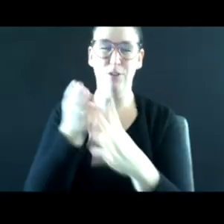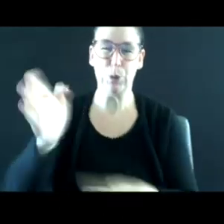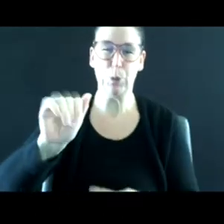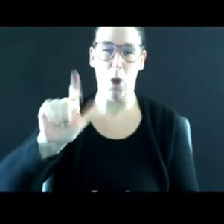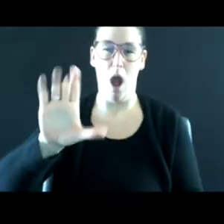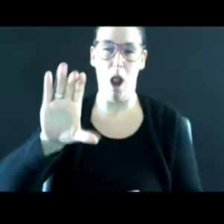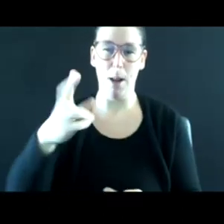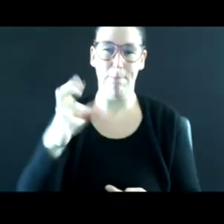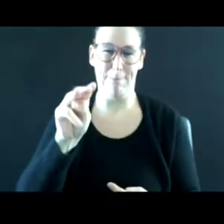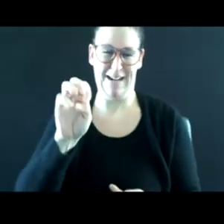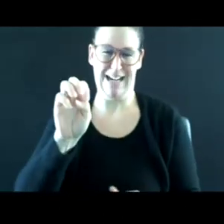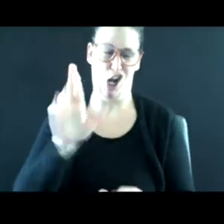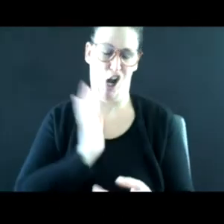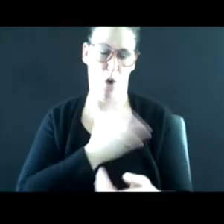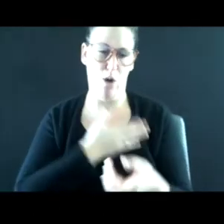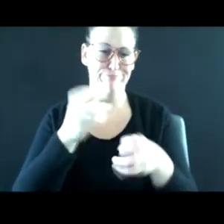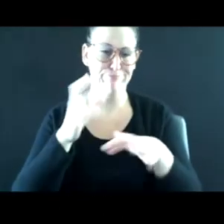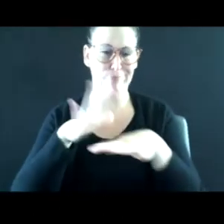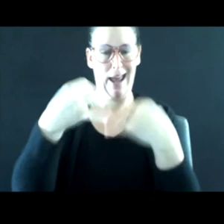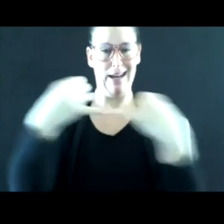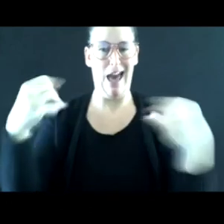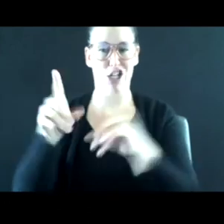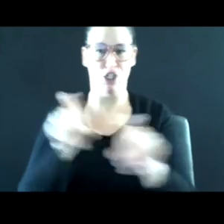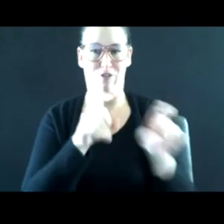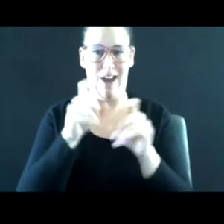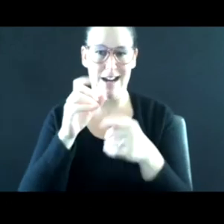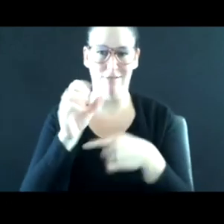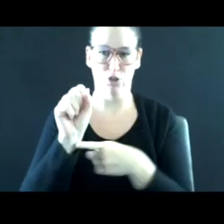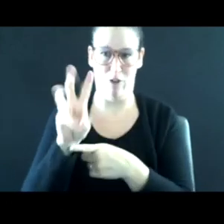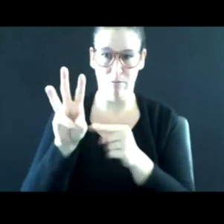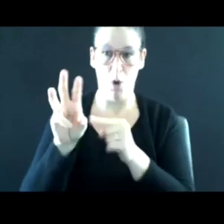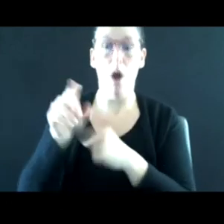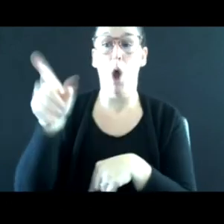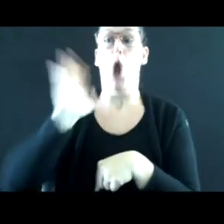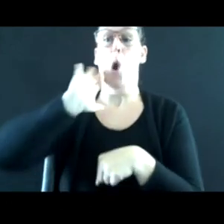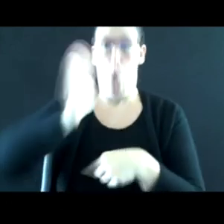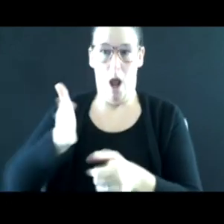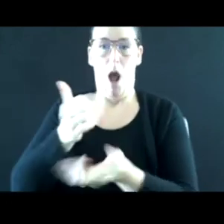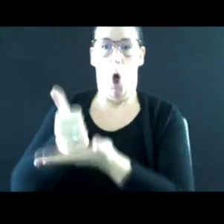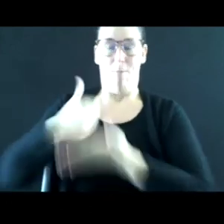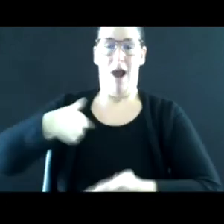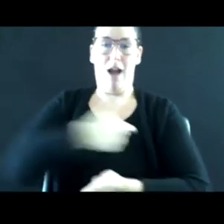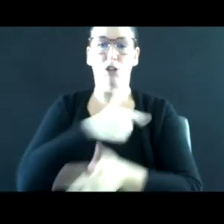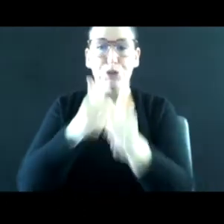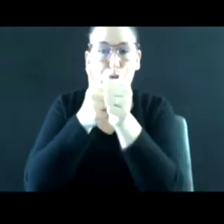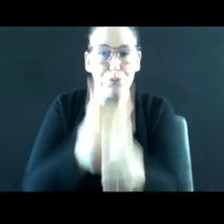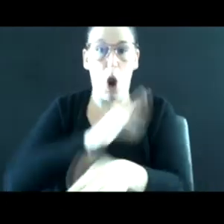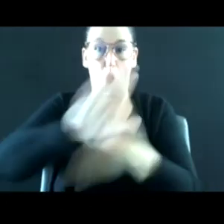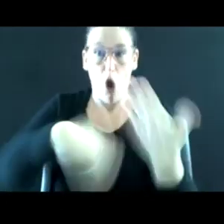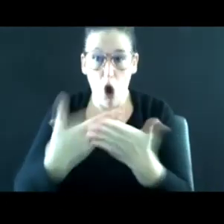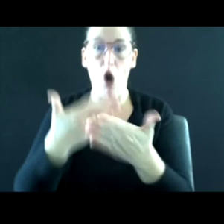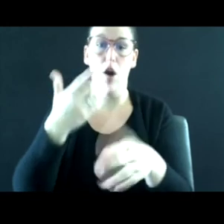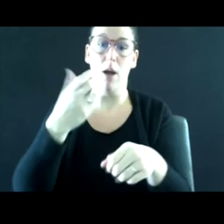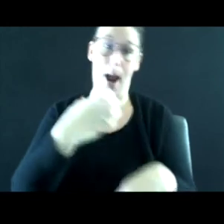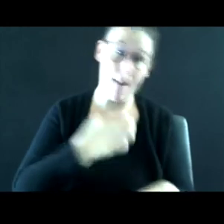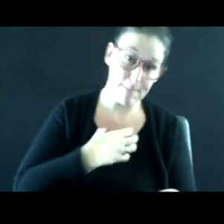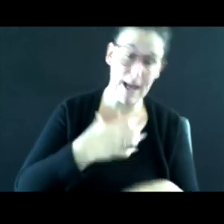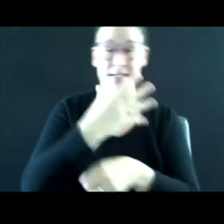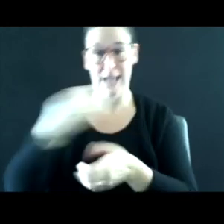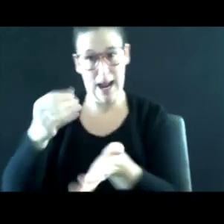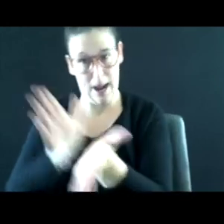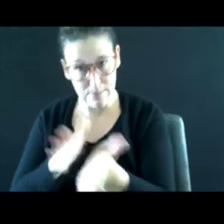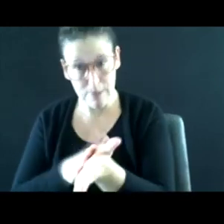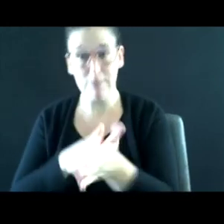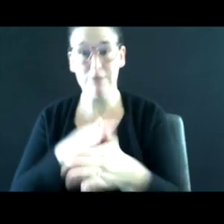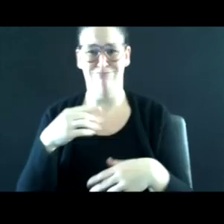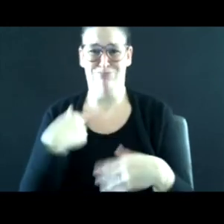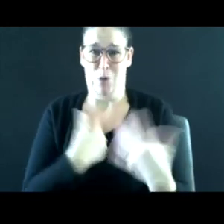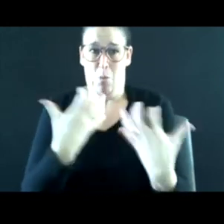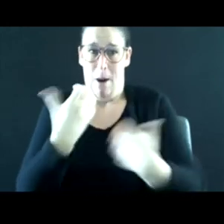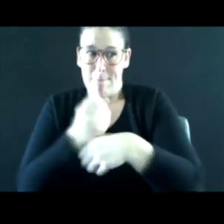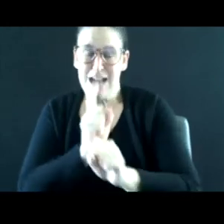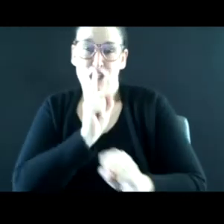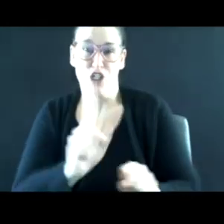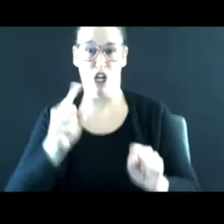submitted online via Alchemer and track all compliments and complaints. We appreciate